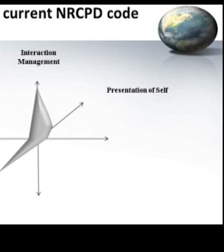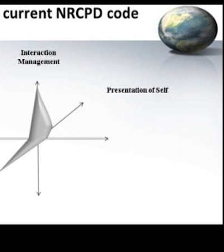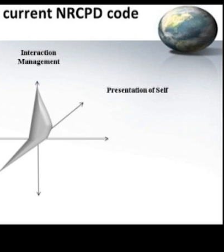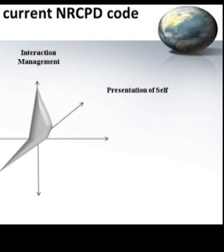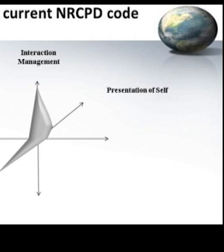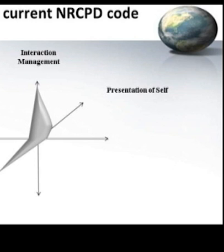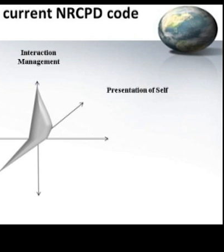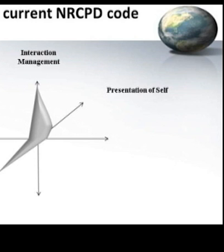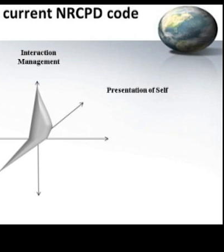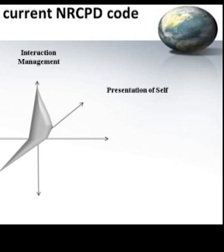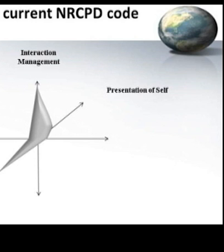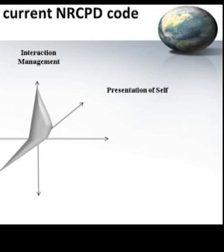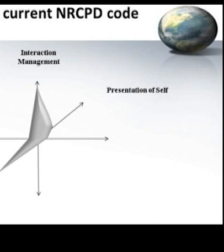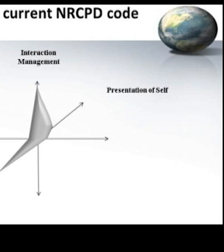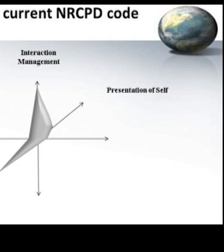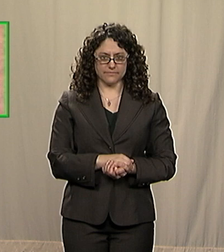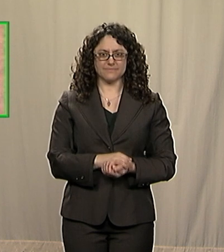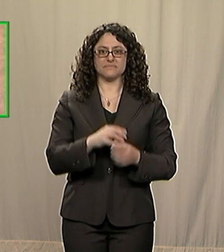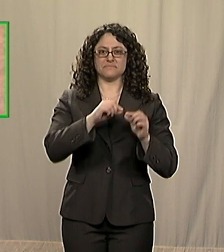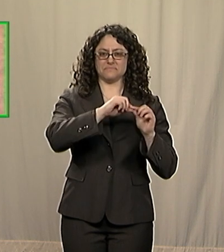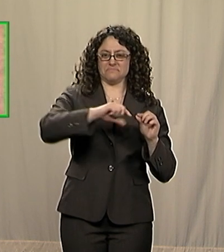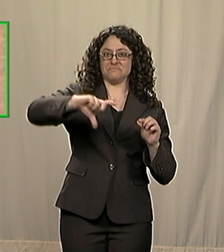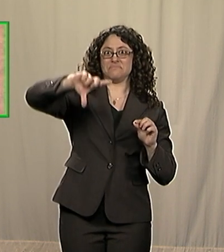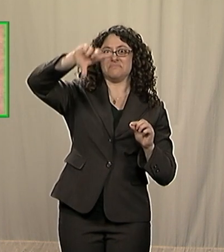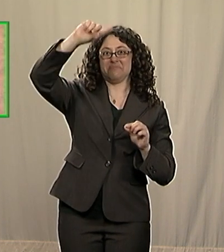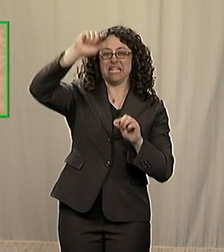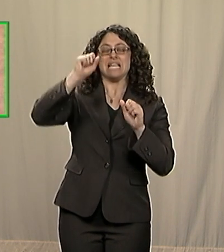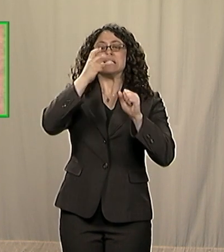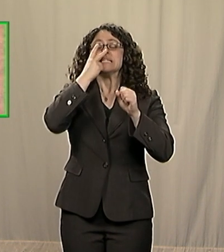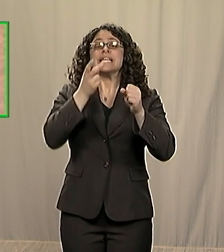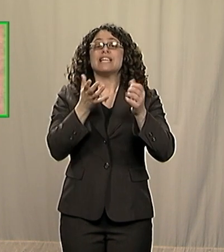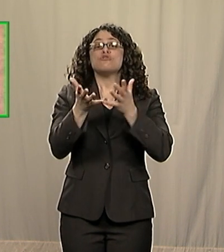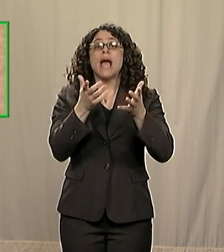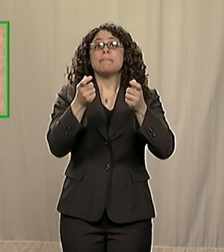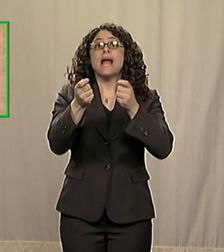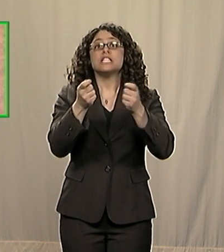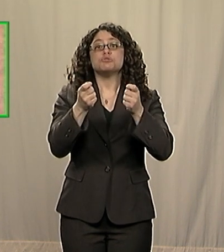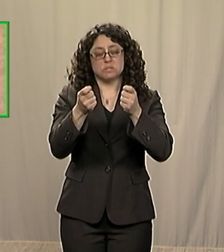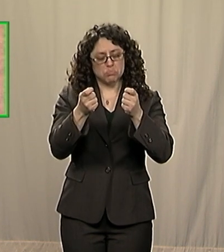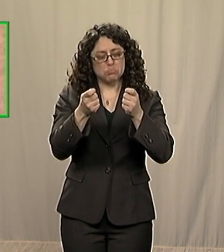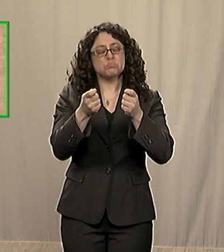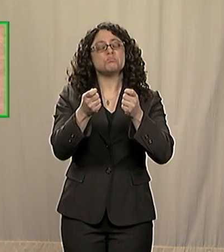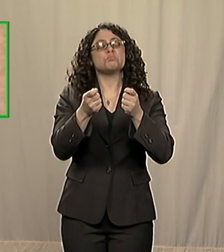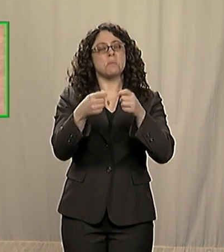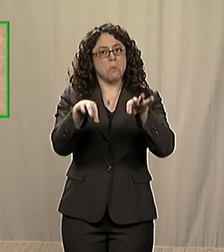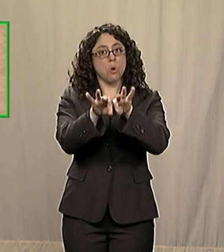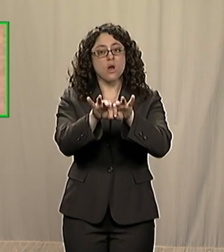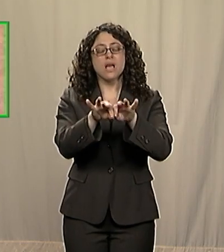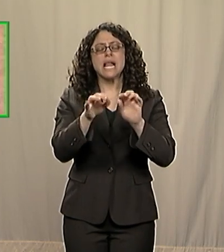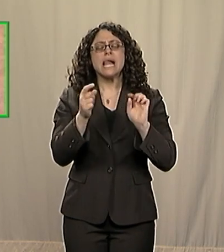So as you can see, interaction management pretty highly valued. Slight bit of presentation of self, but most of that